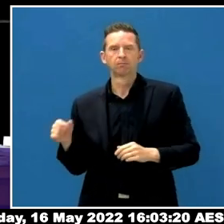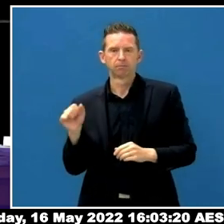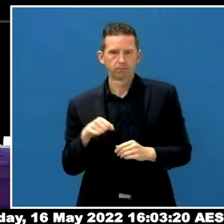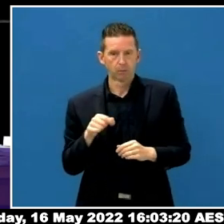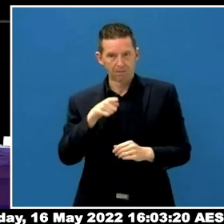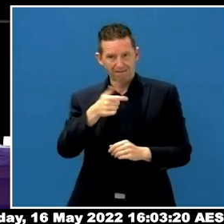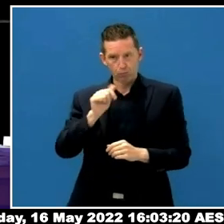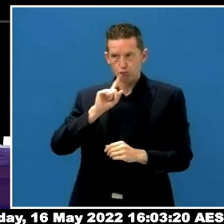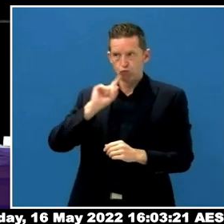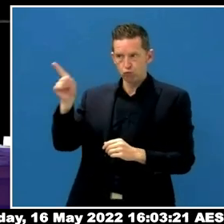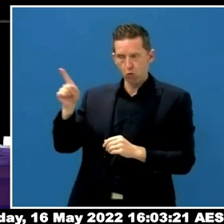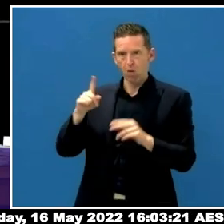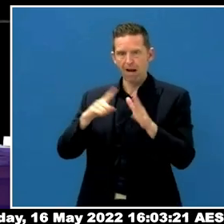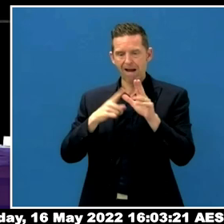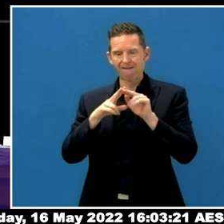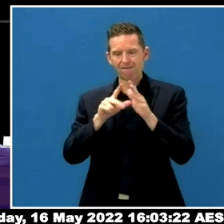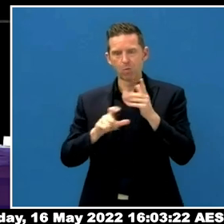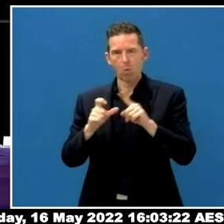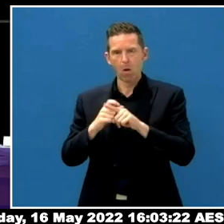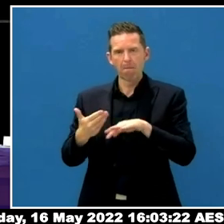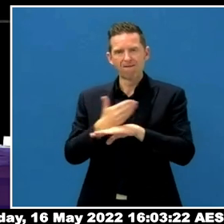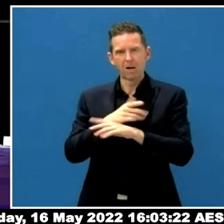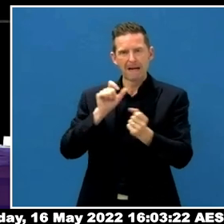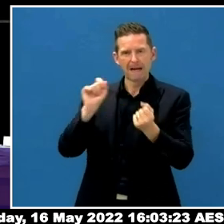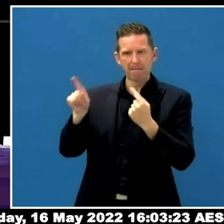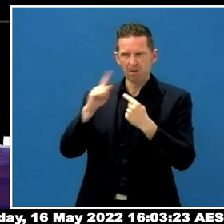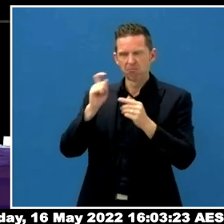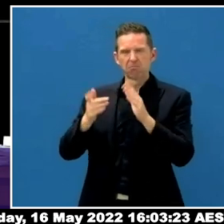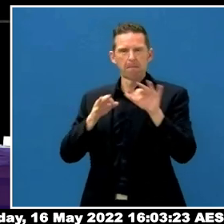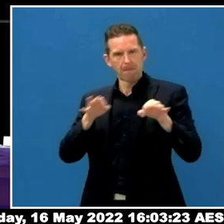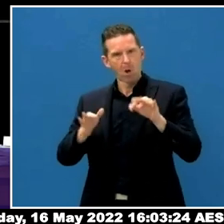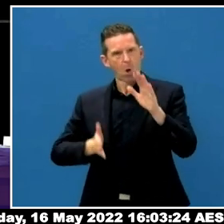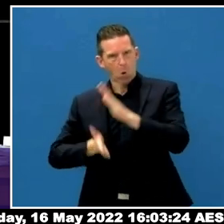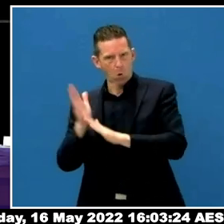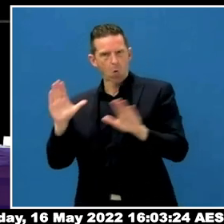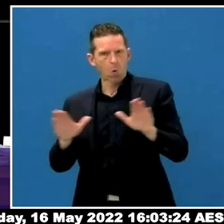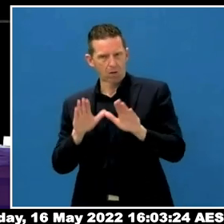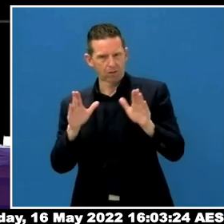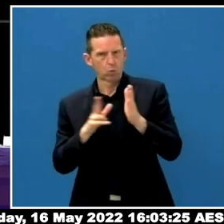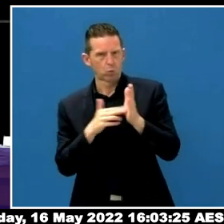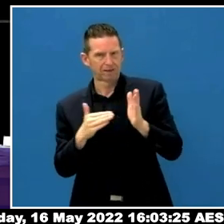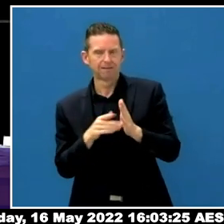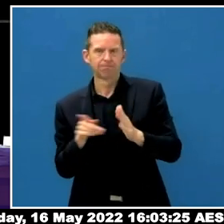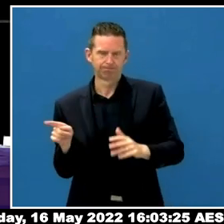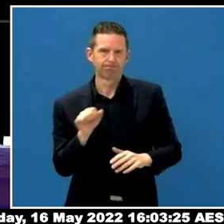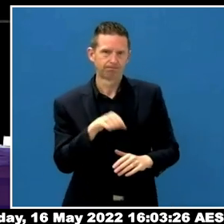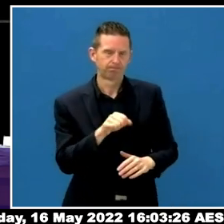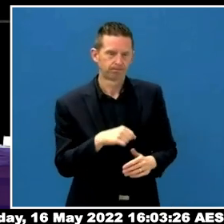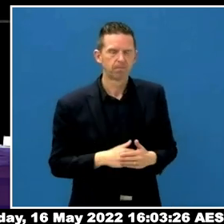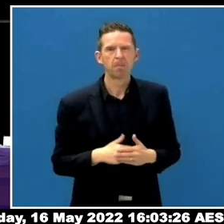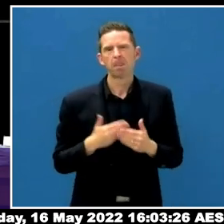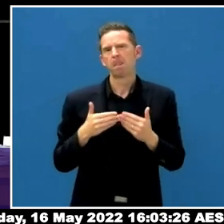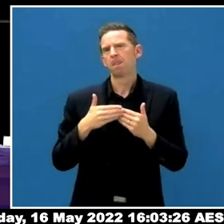Yes. MR FOGARTY: You then in June I think received this invoice? Correct.